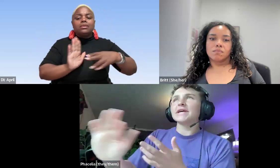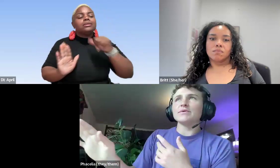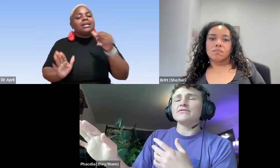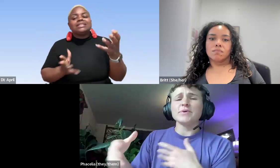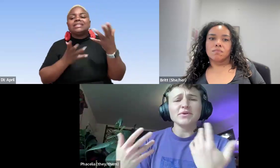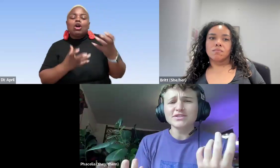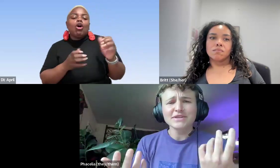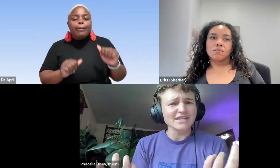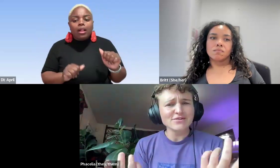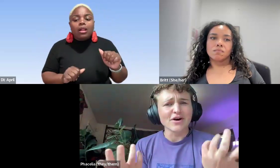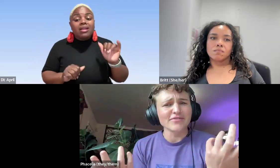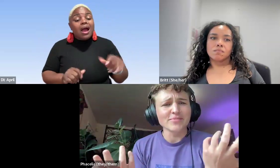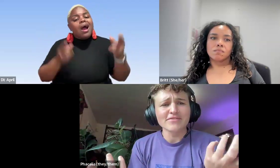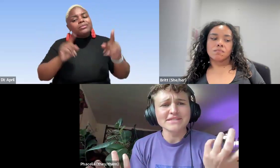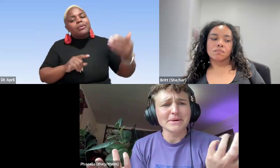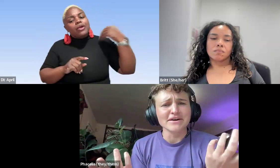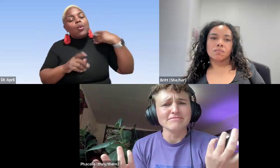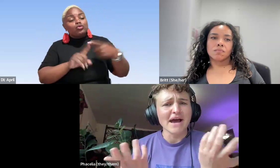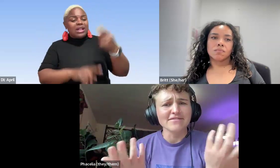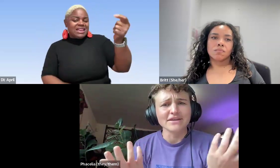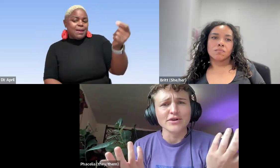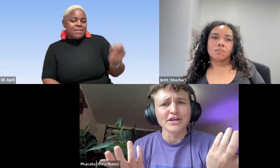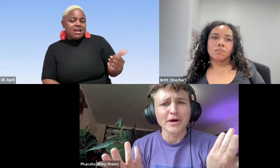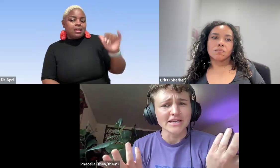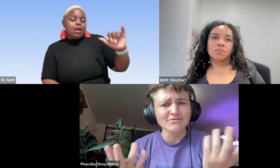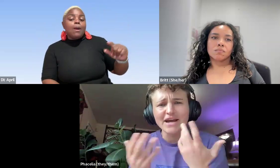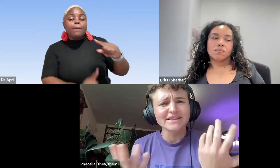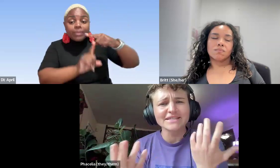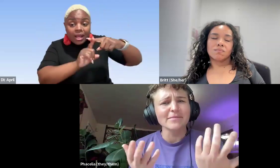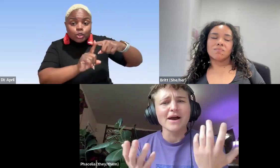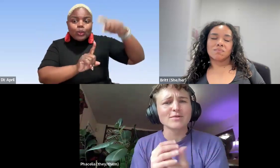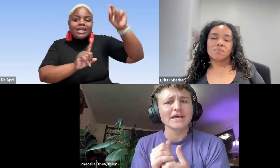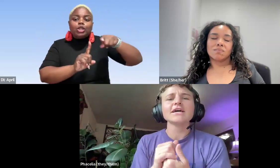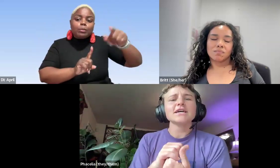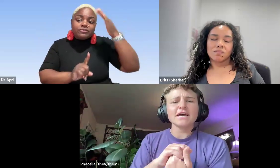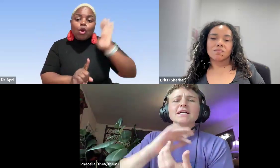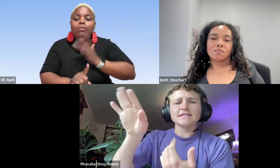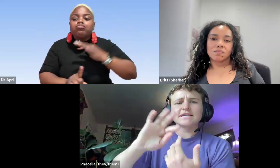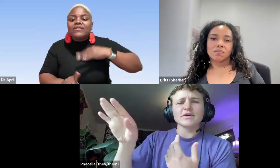"Yeah, we wanna get rid of you, but we also need you and all of our profits depend on having, owning your body," right? Like, somehow we're like, 'Yeah, yeah.